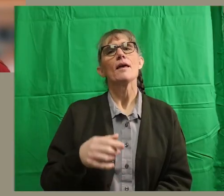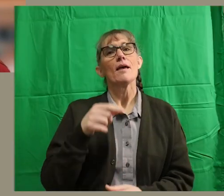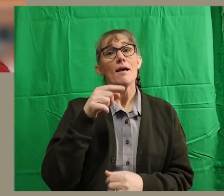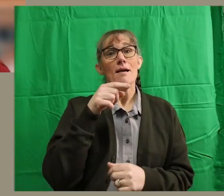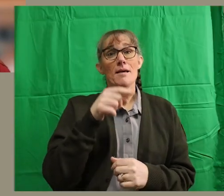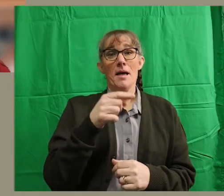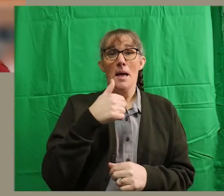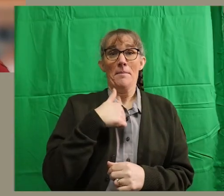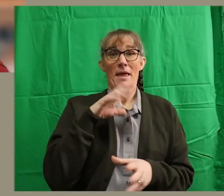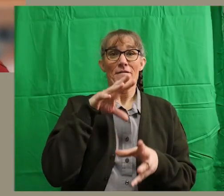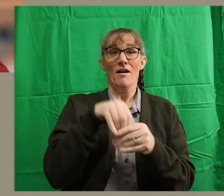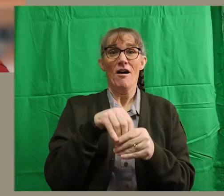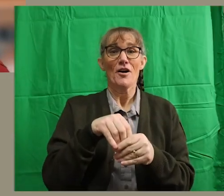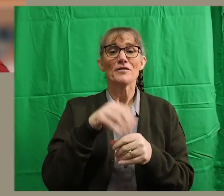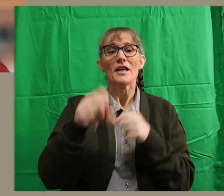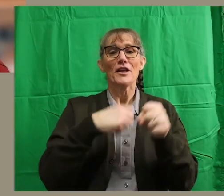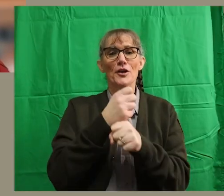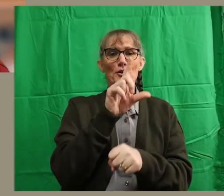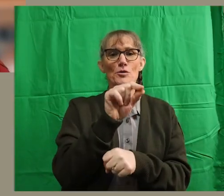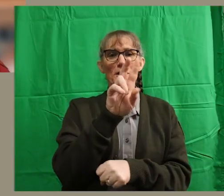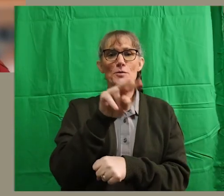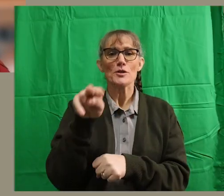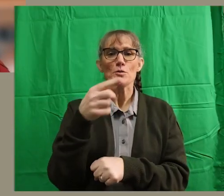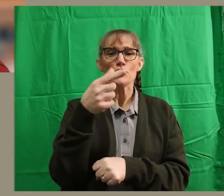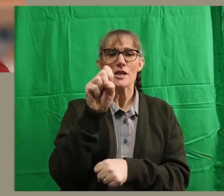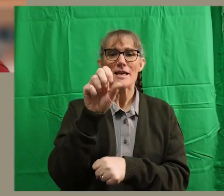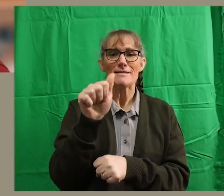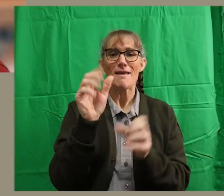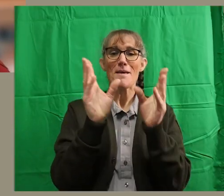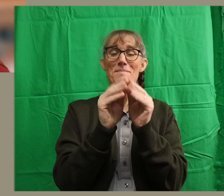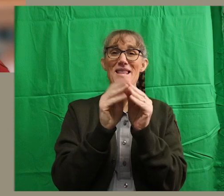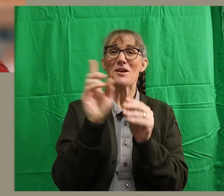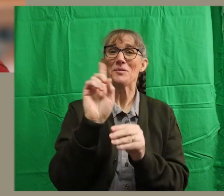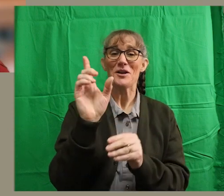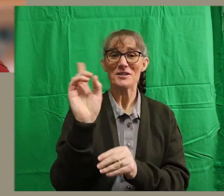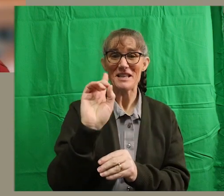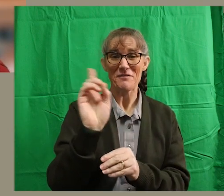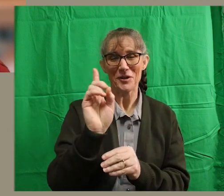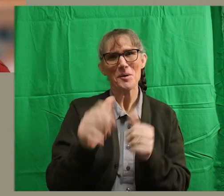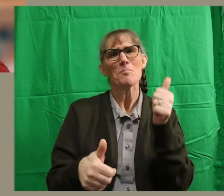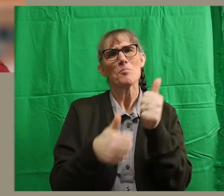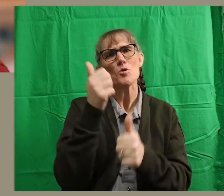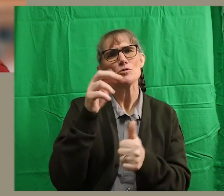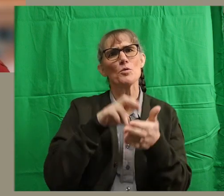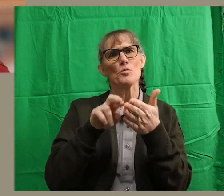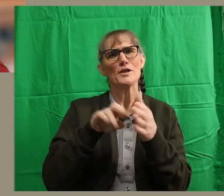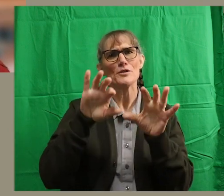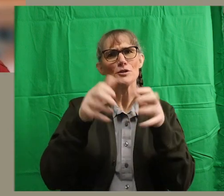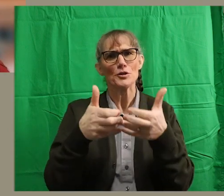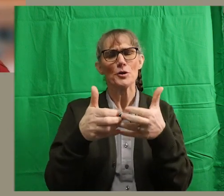So, this is an image of me at the 2022 GSA meeting in Denver with most of my research group and our